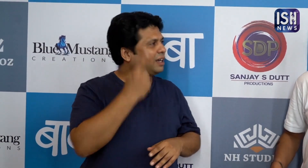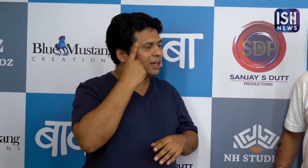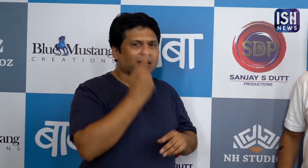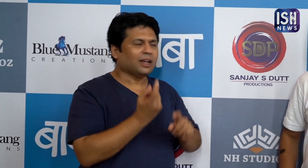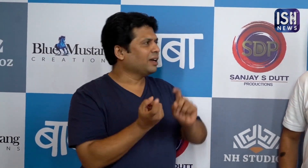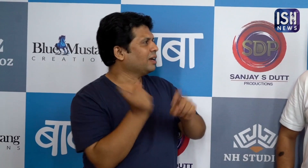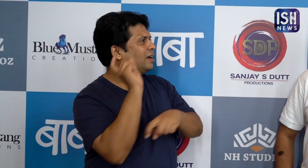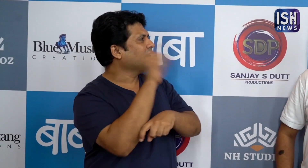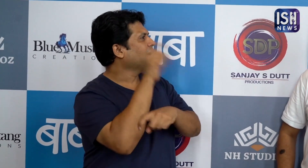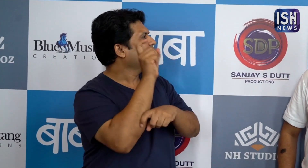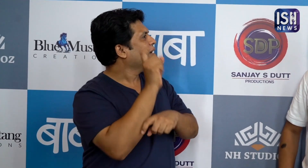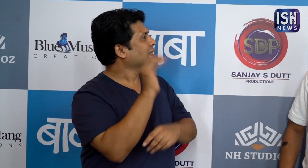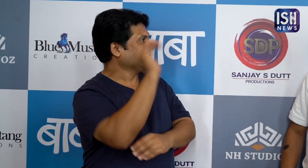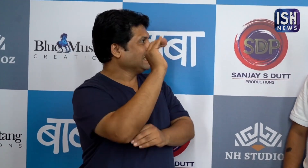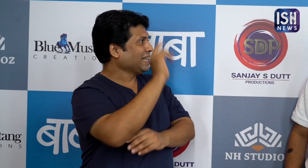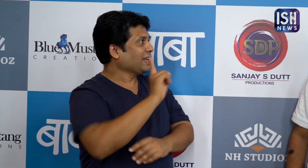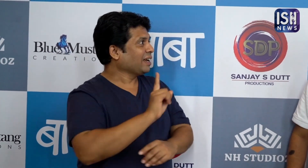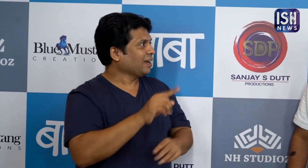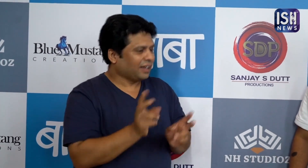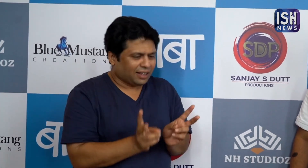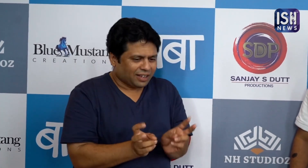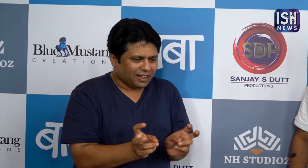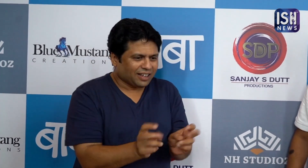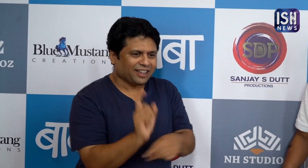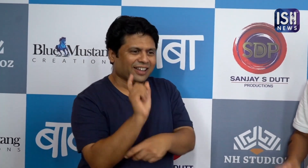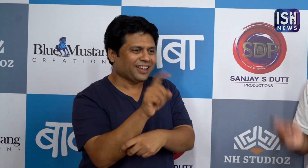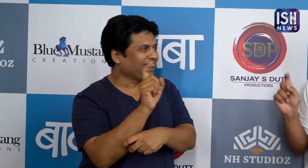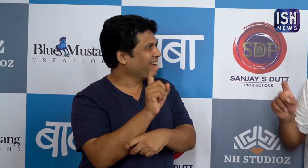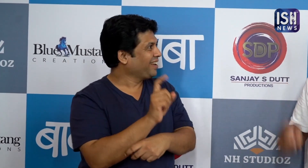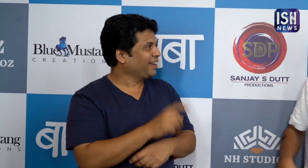Do you know scorpions? Not snakes. Scorpions.